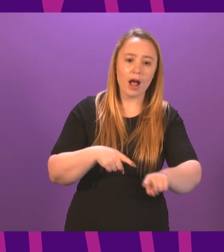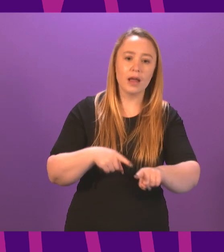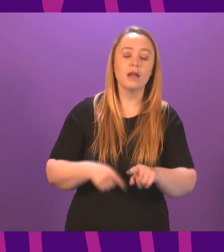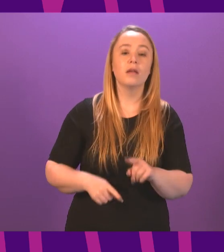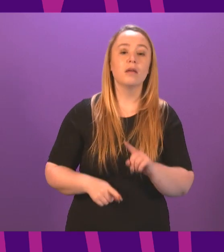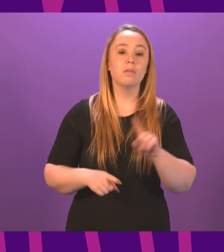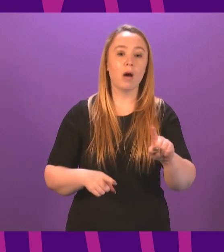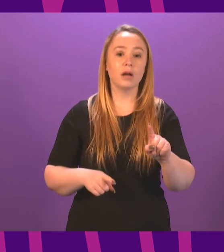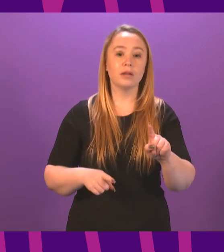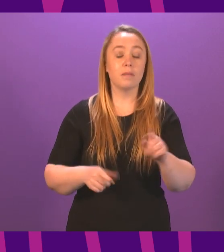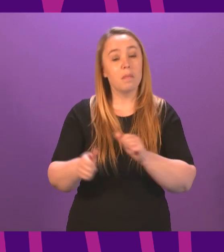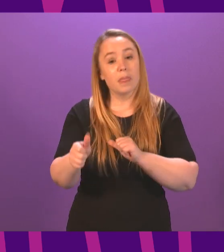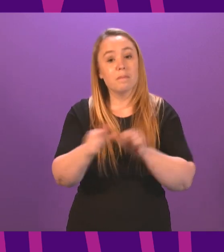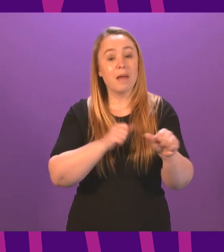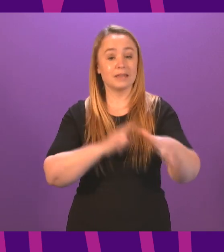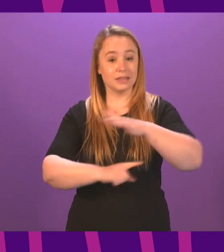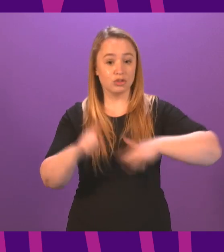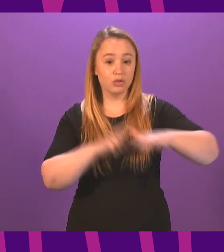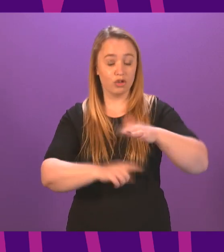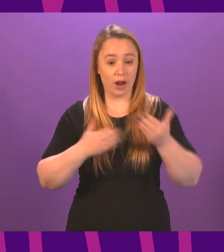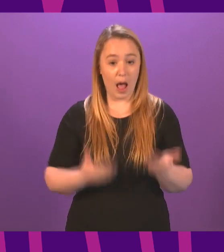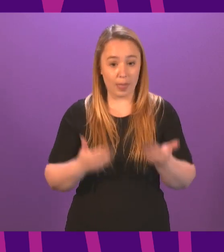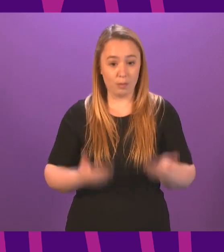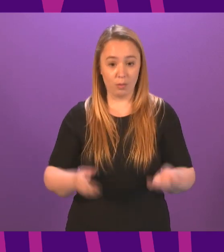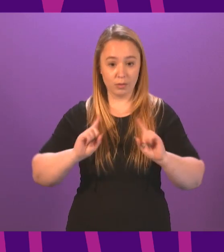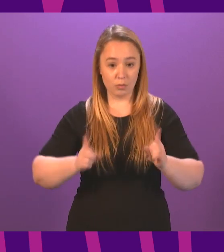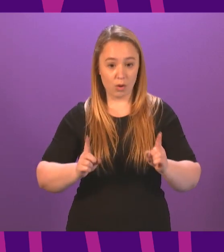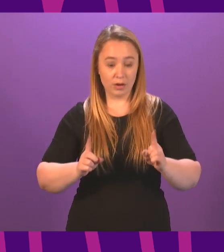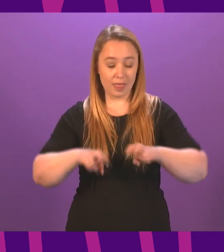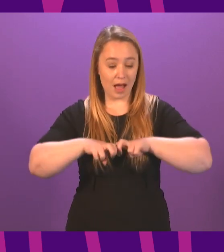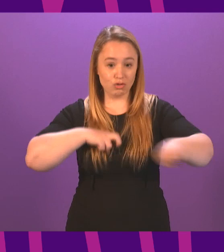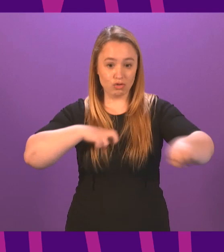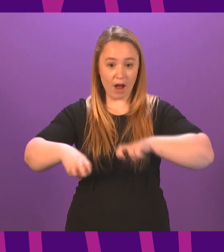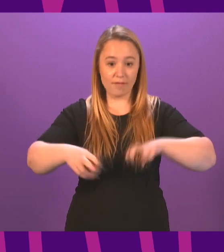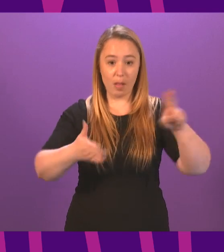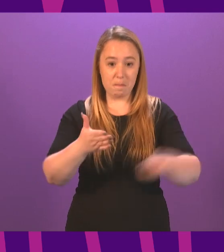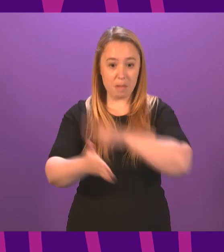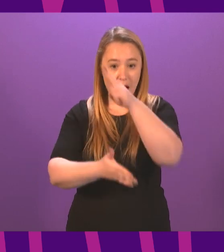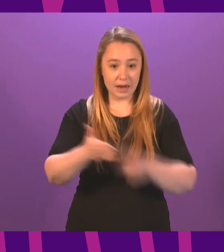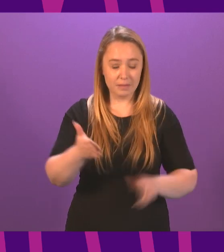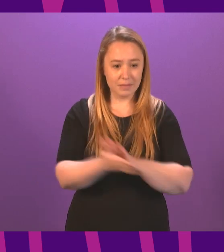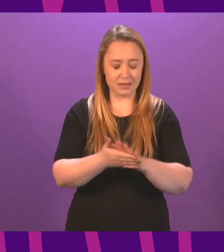scenario is that the travel ban will confuse them; the worst-case scenario is that it will